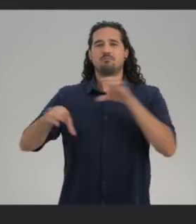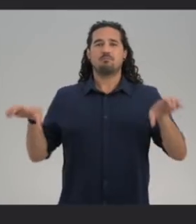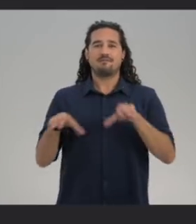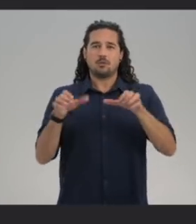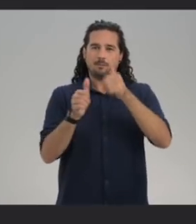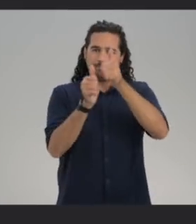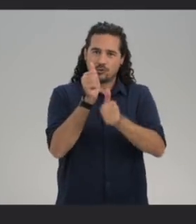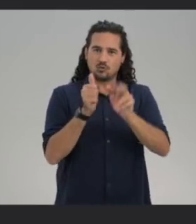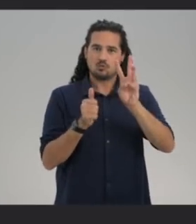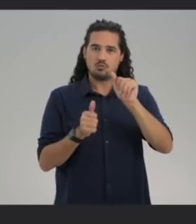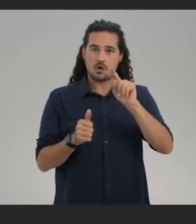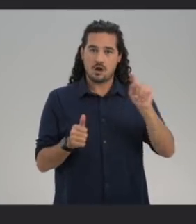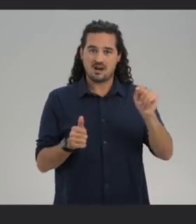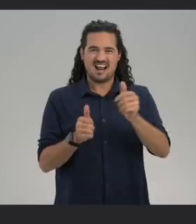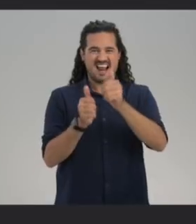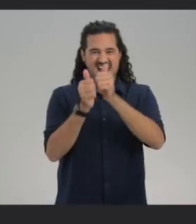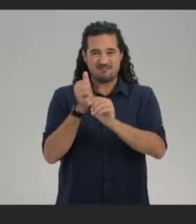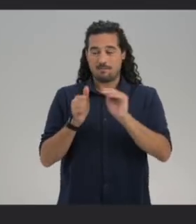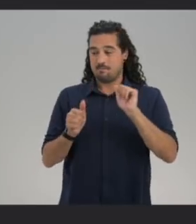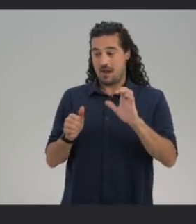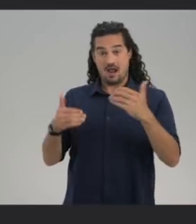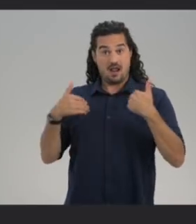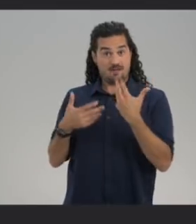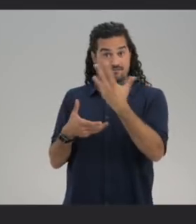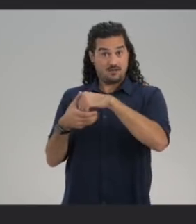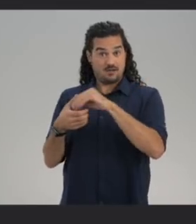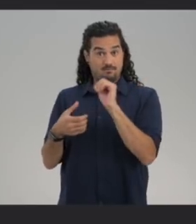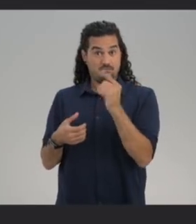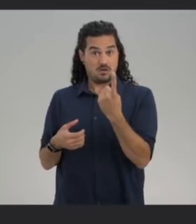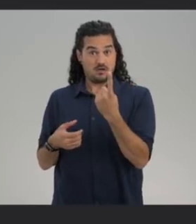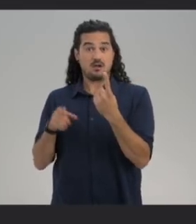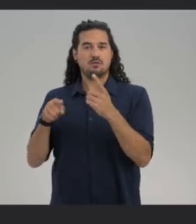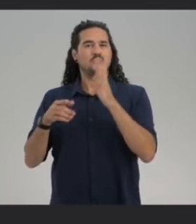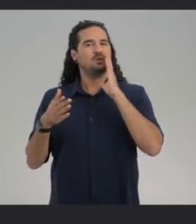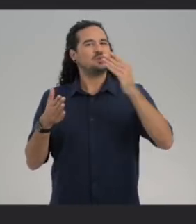and every Mac with M1 will be transformed into a completely different class of product.